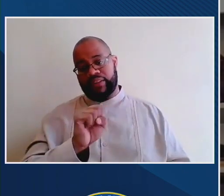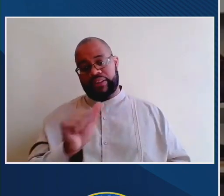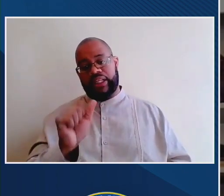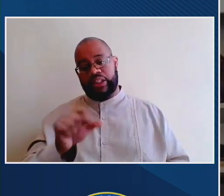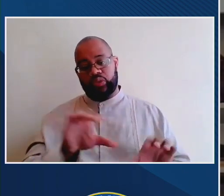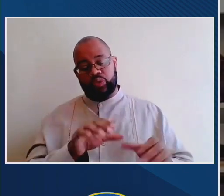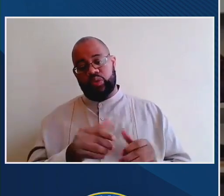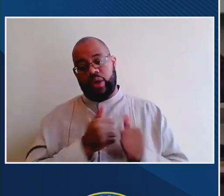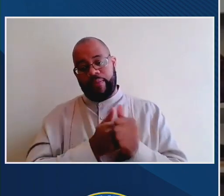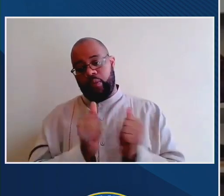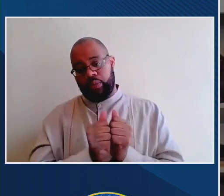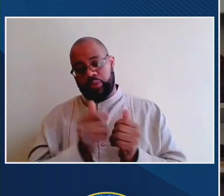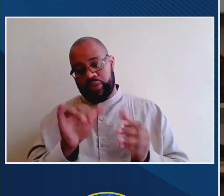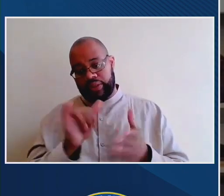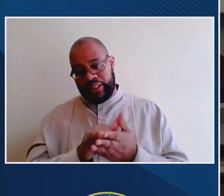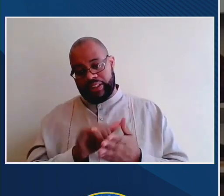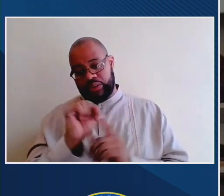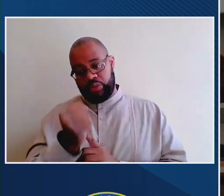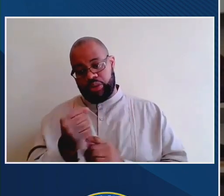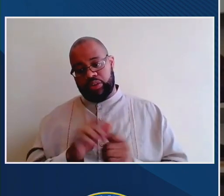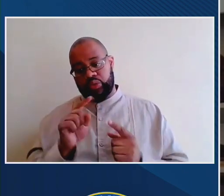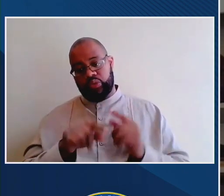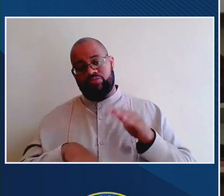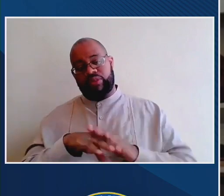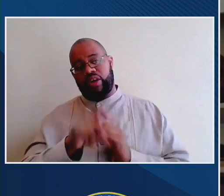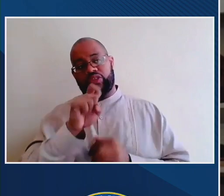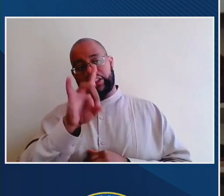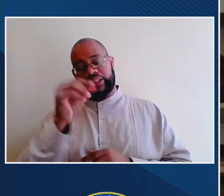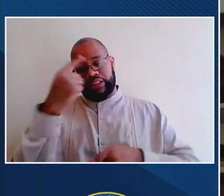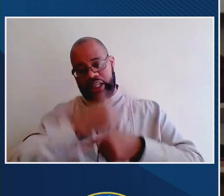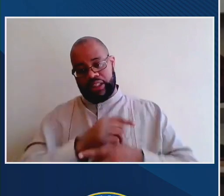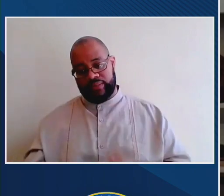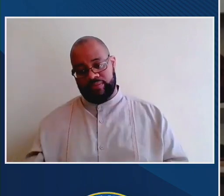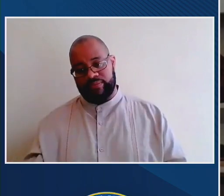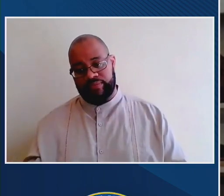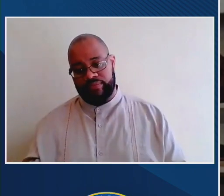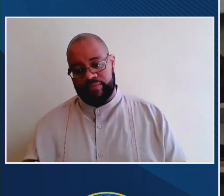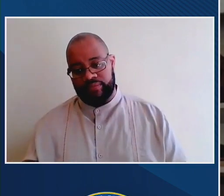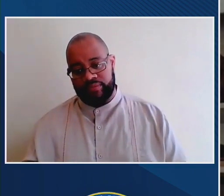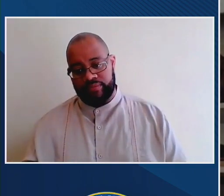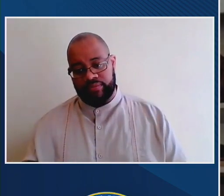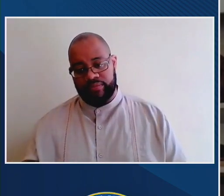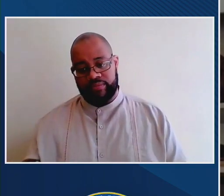situation where we get to 180 days. And the request does not come in.